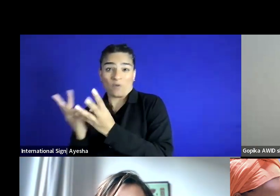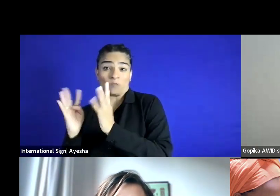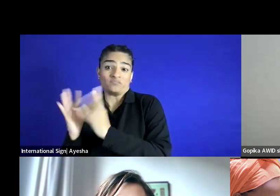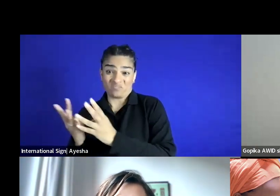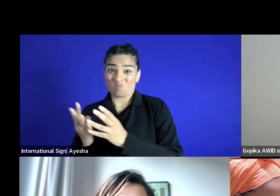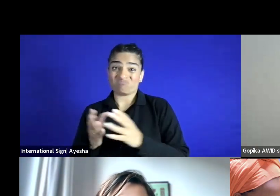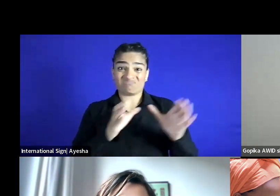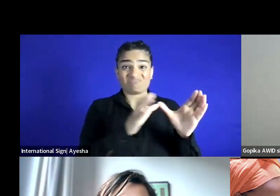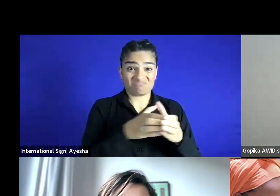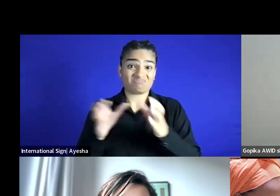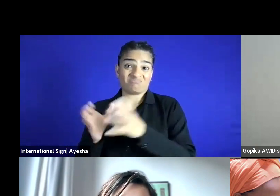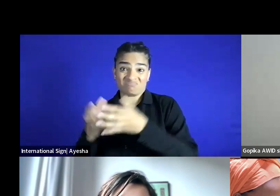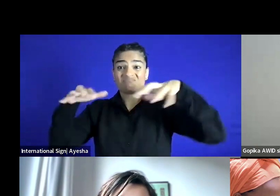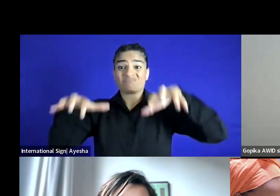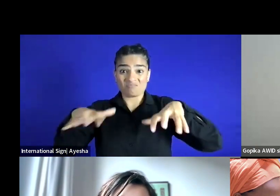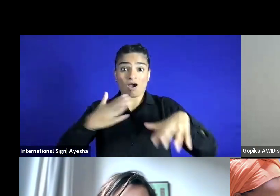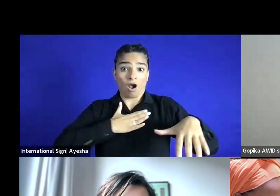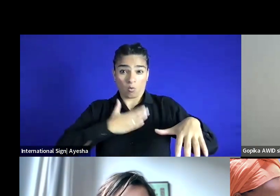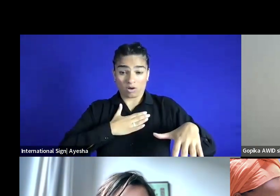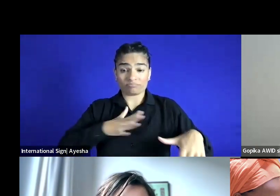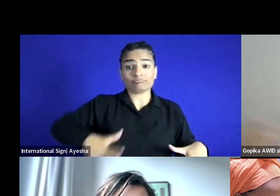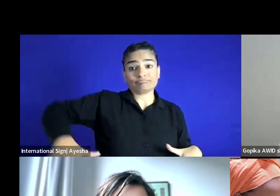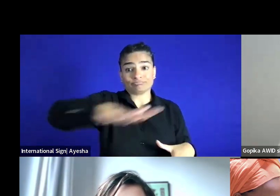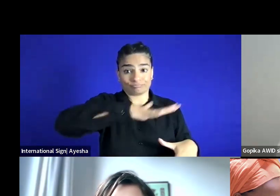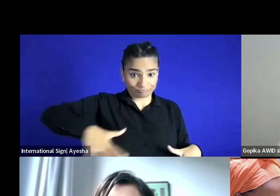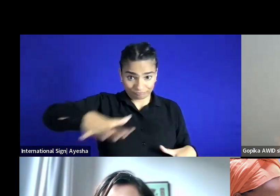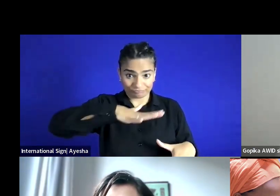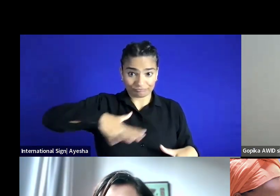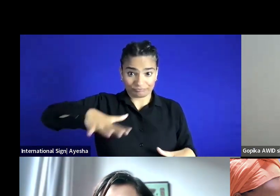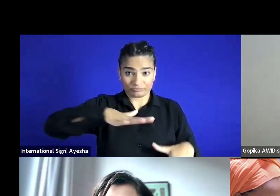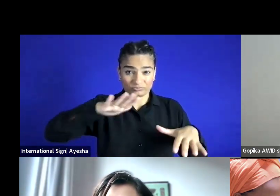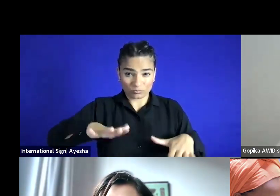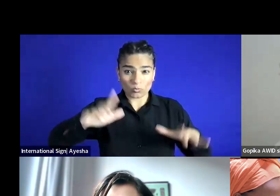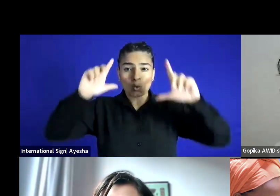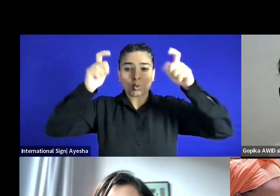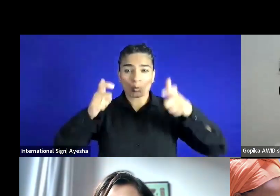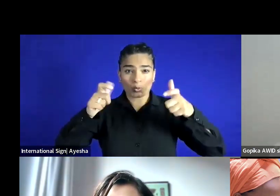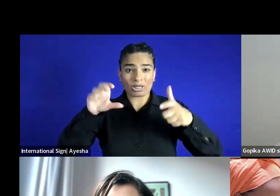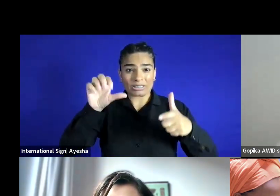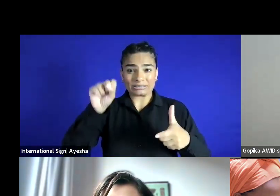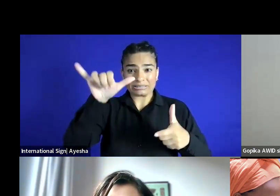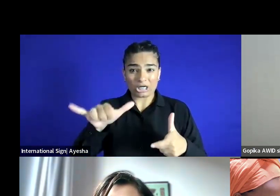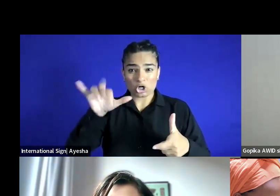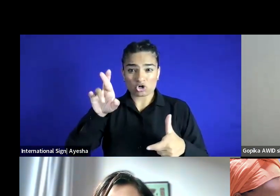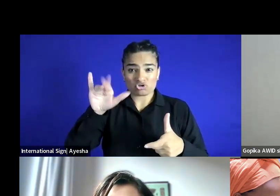which is the Queen Sirikit National Convention Center. It also meant more gender neutral bathrooms across those floors.